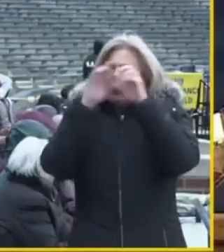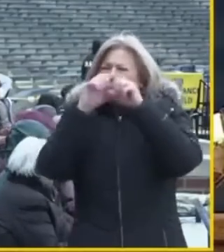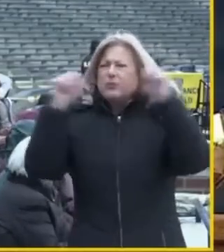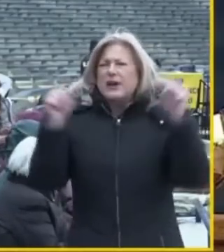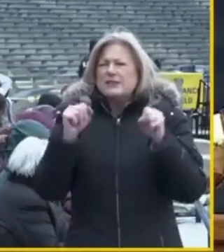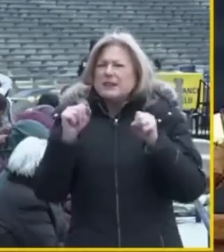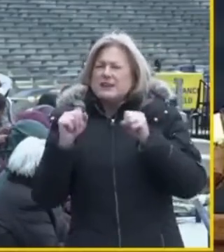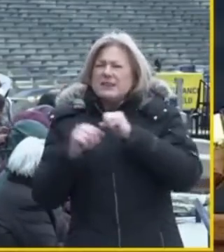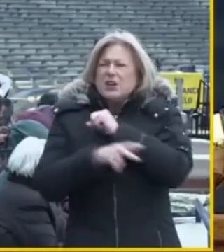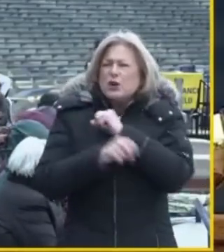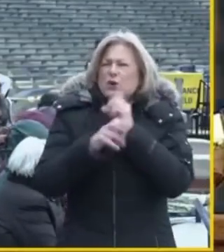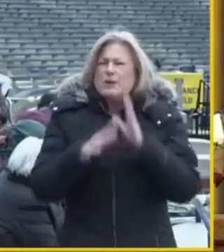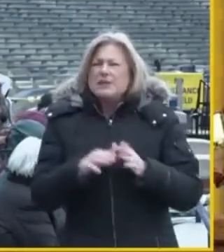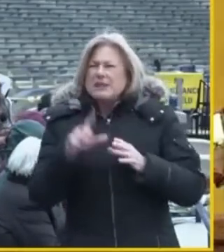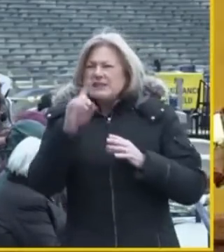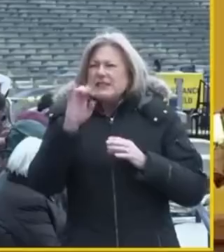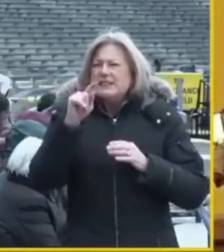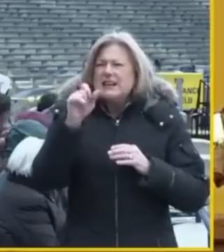You were married to the Terminator for God's sake.